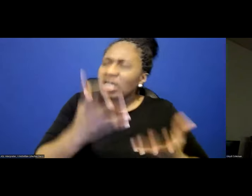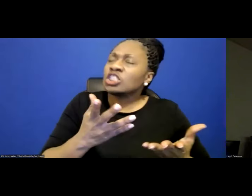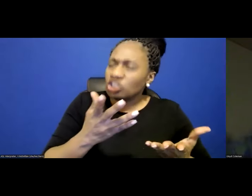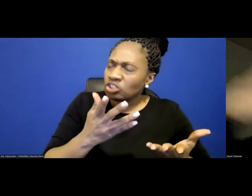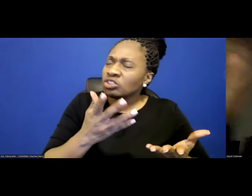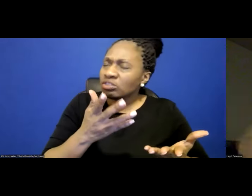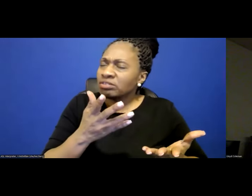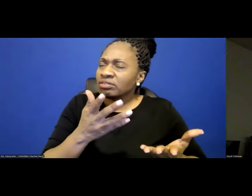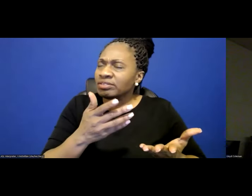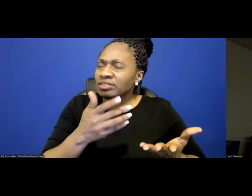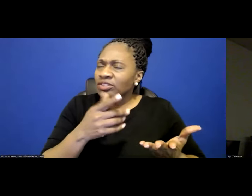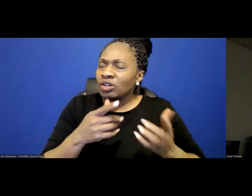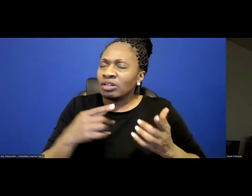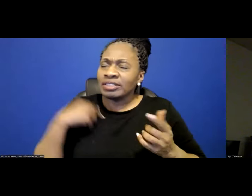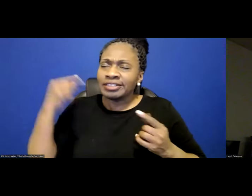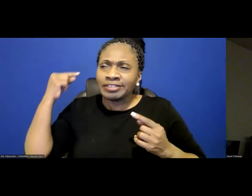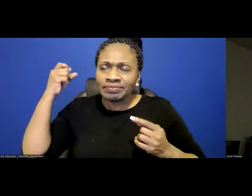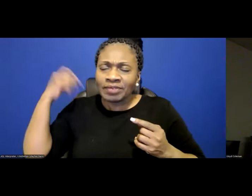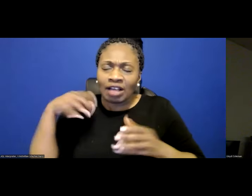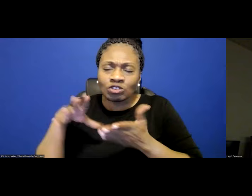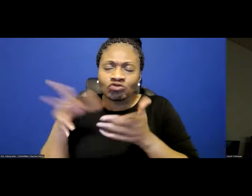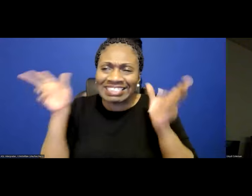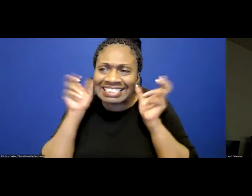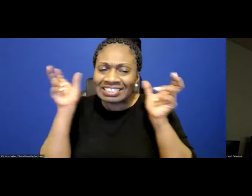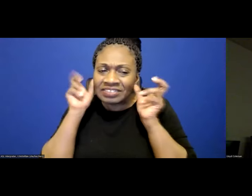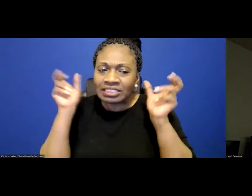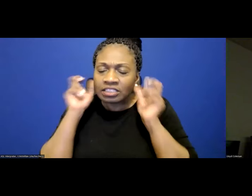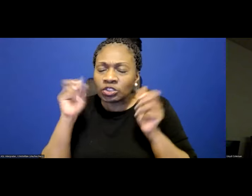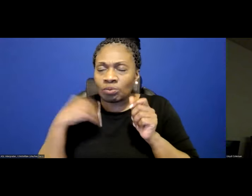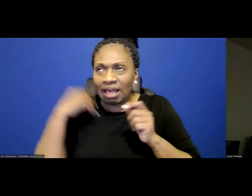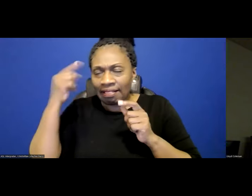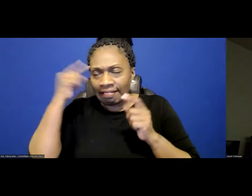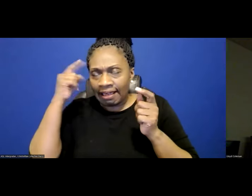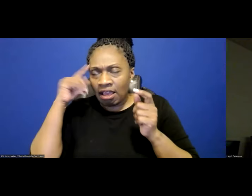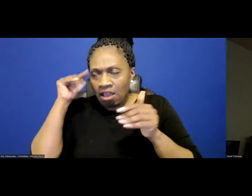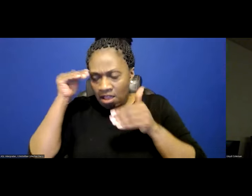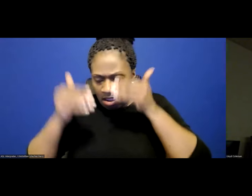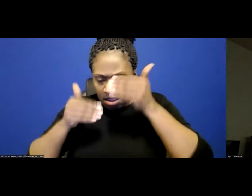And so that then informed my thinking all the way through my sort of early career